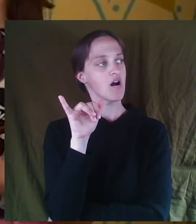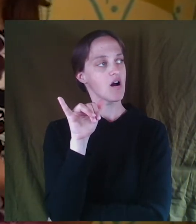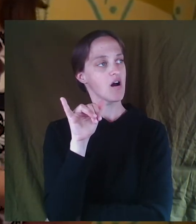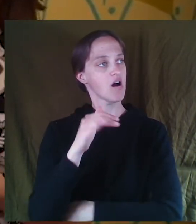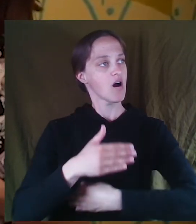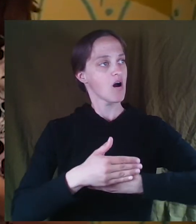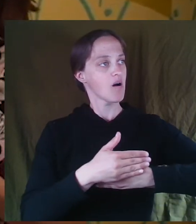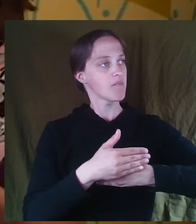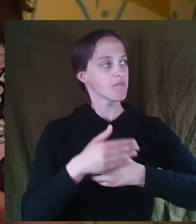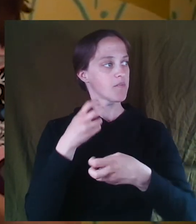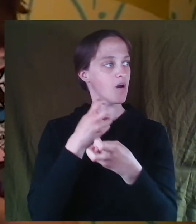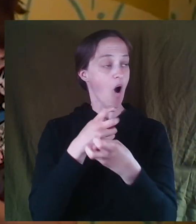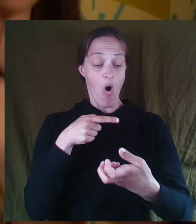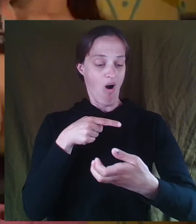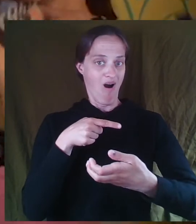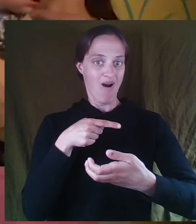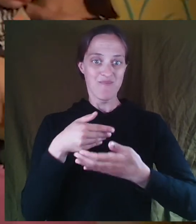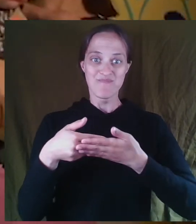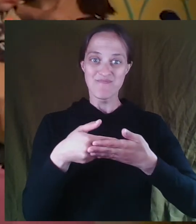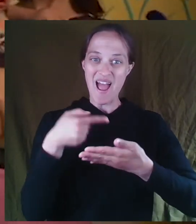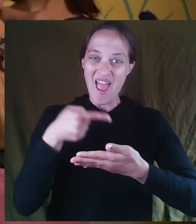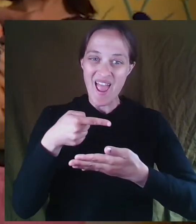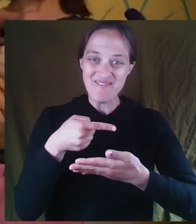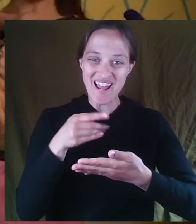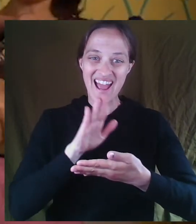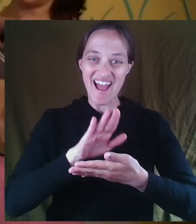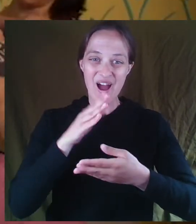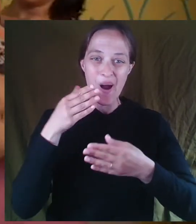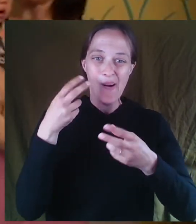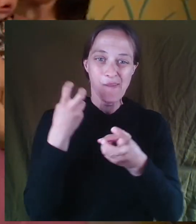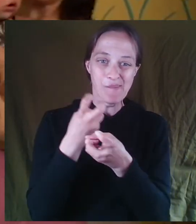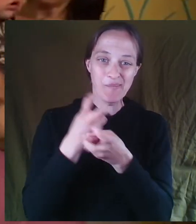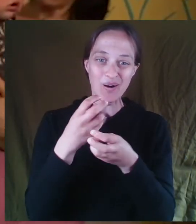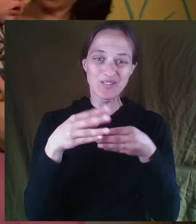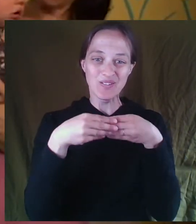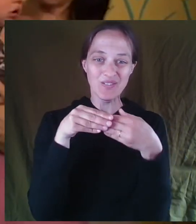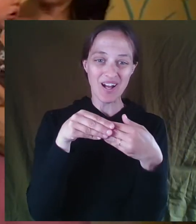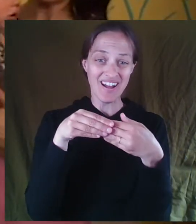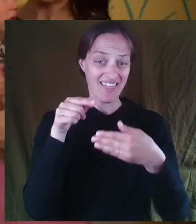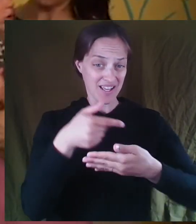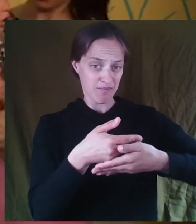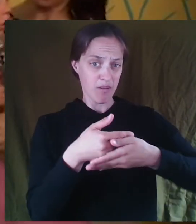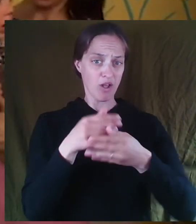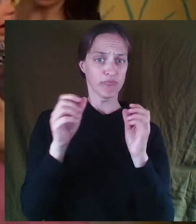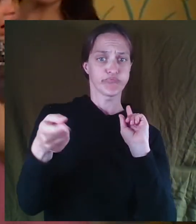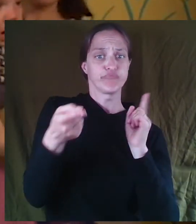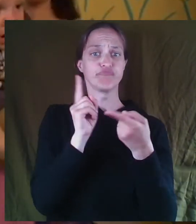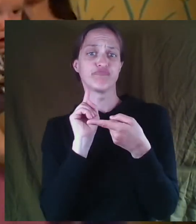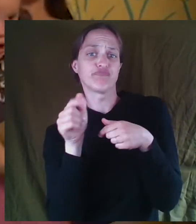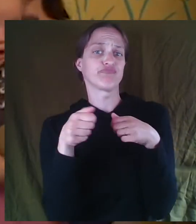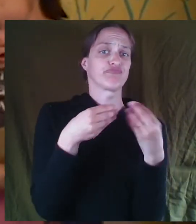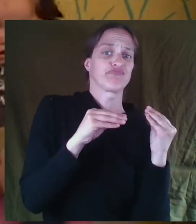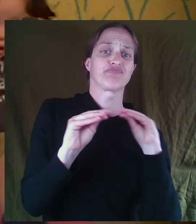A baby's bones. Like this baby. For example, we can see this baby is very flexible.